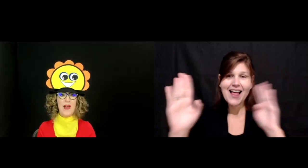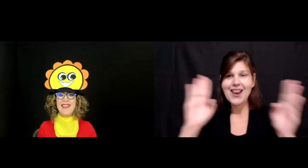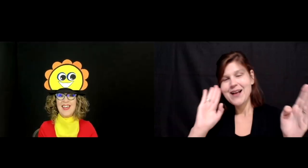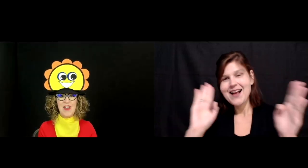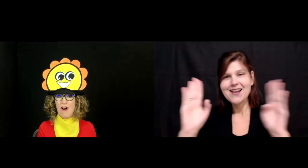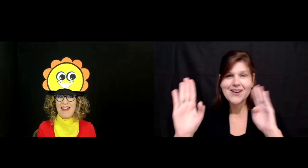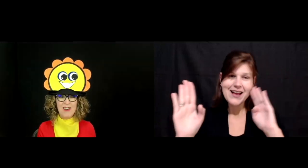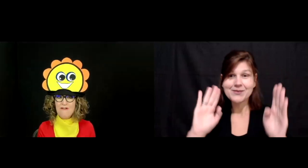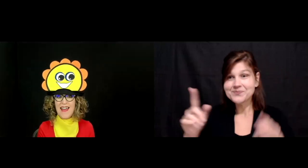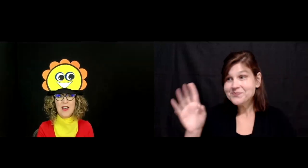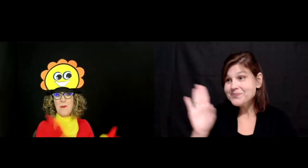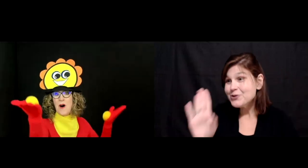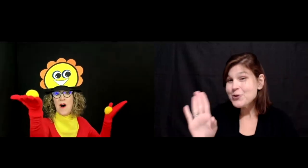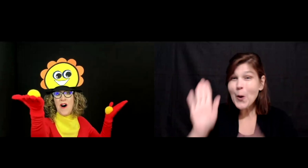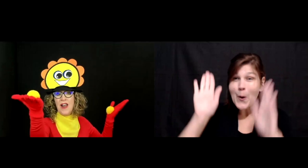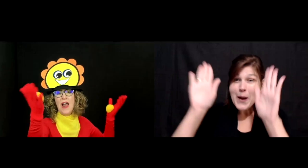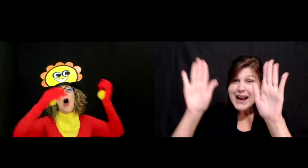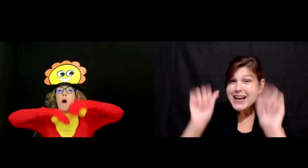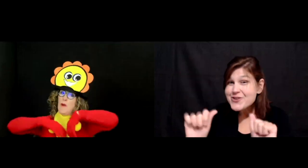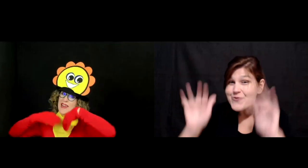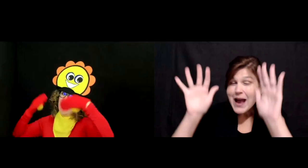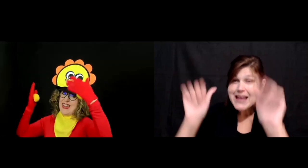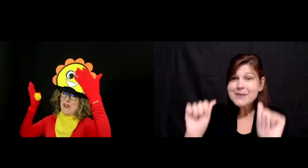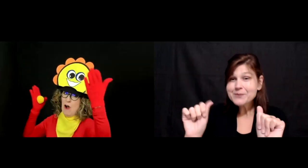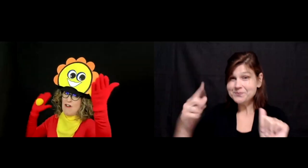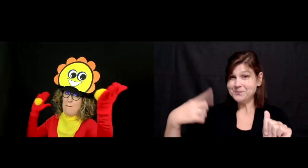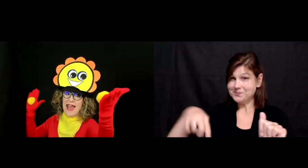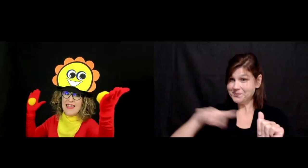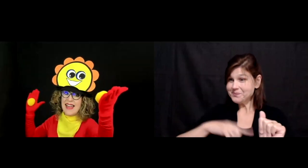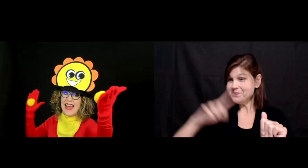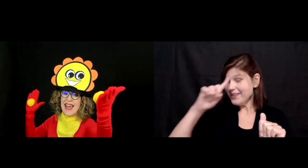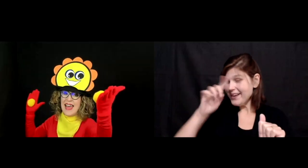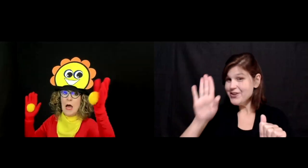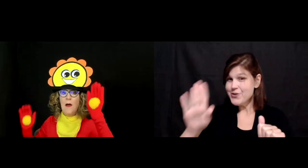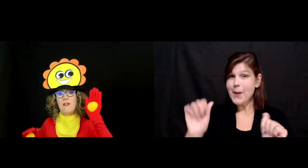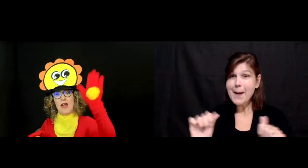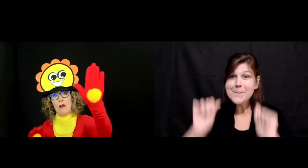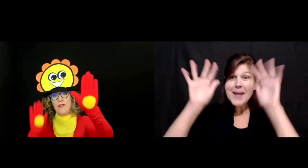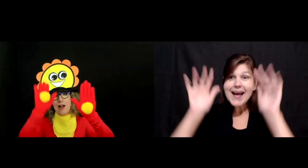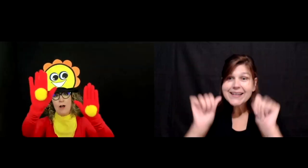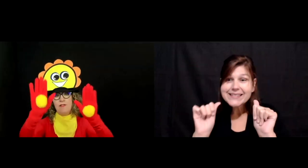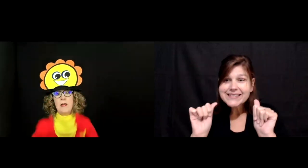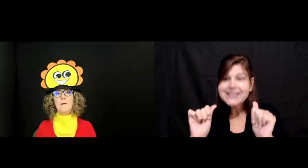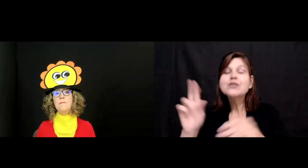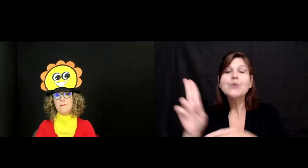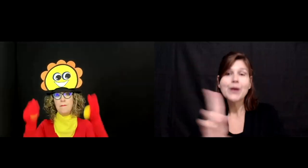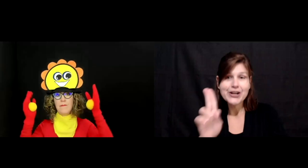We think you're incredible Oh, we think you are amazing So I use the gloves